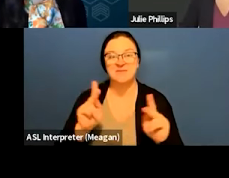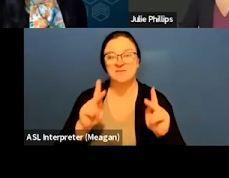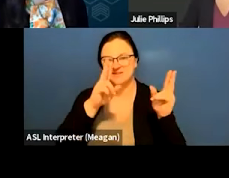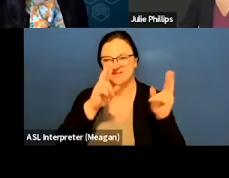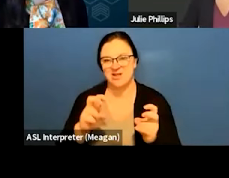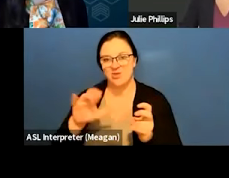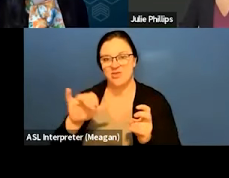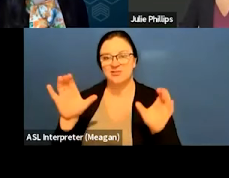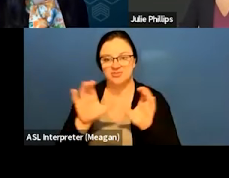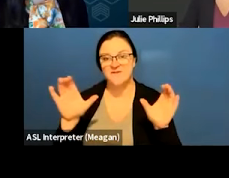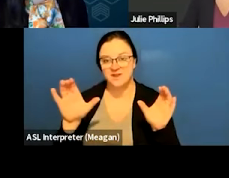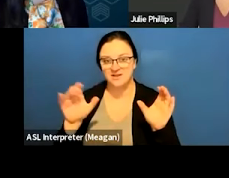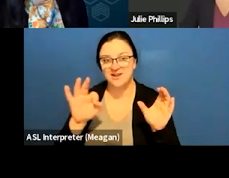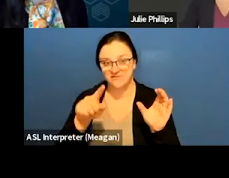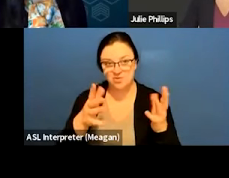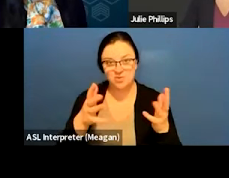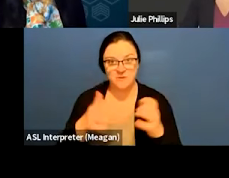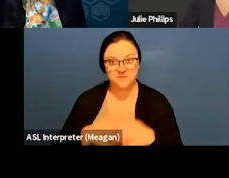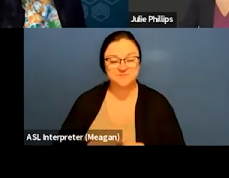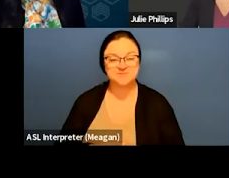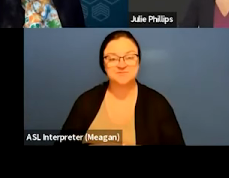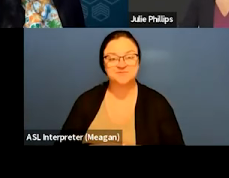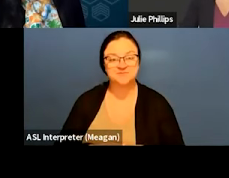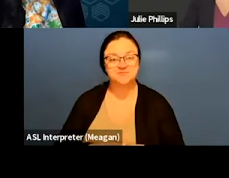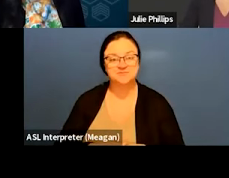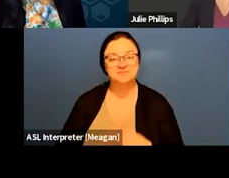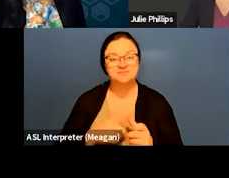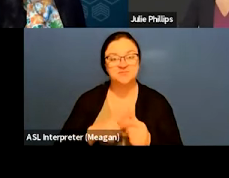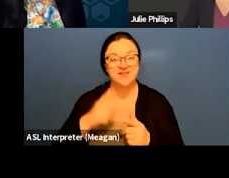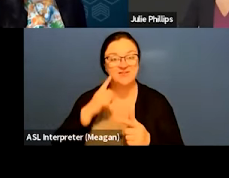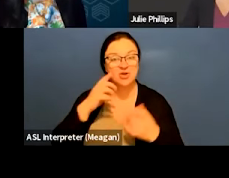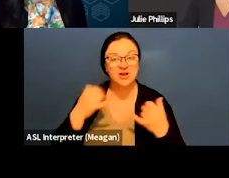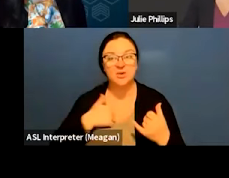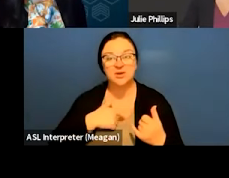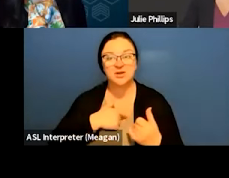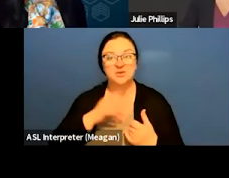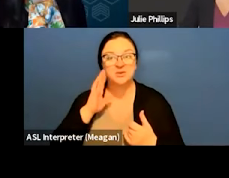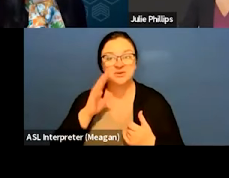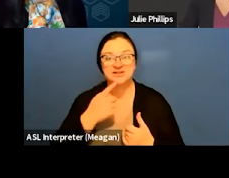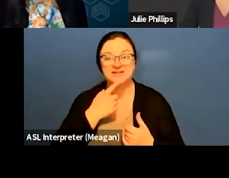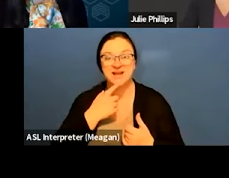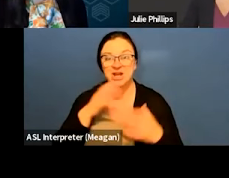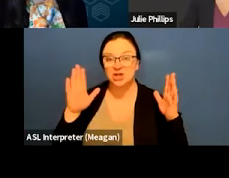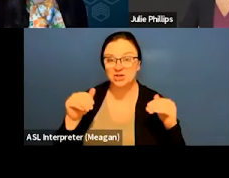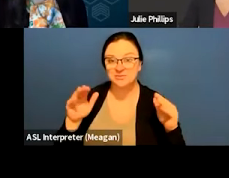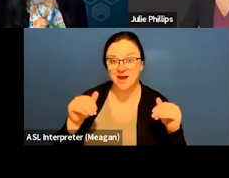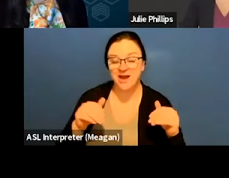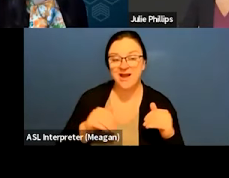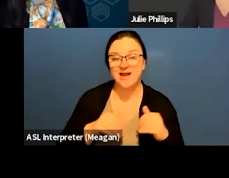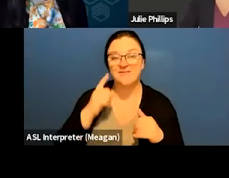that certificate, if they would like it. And then for now, we will say goodbye for this afternoon.